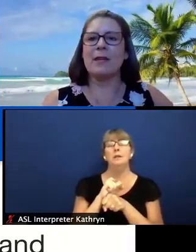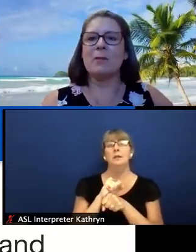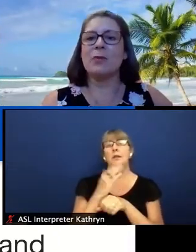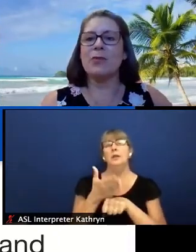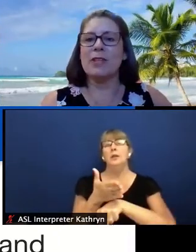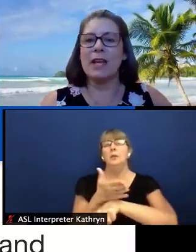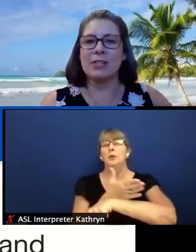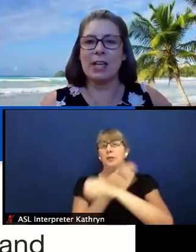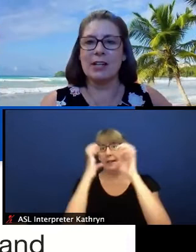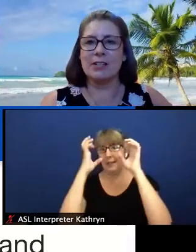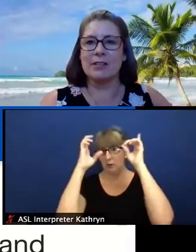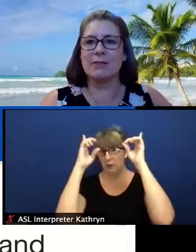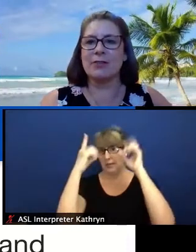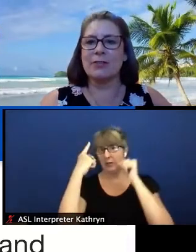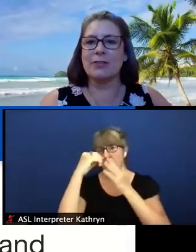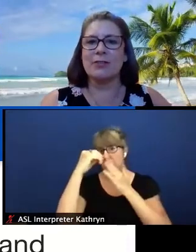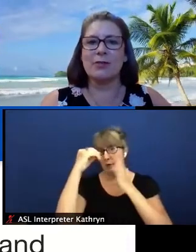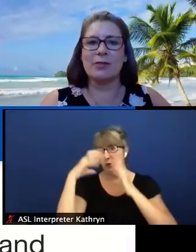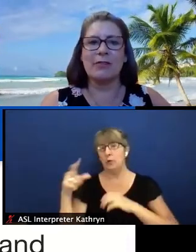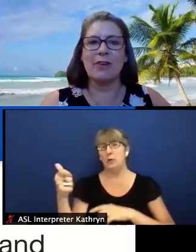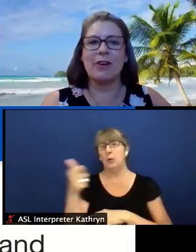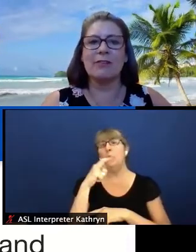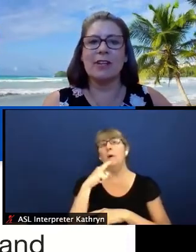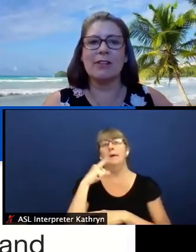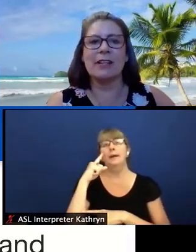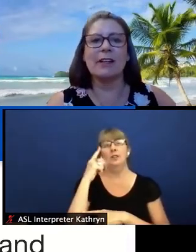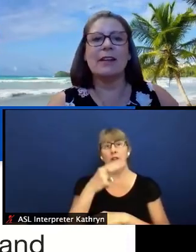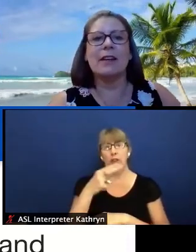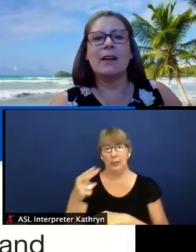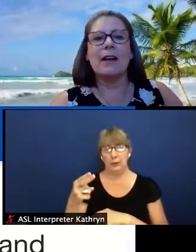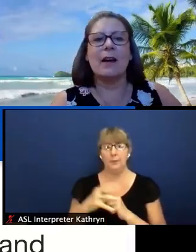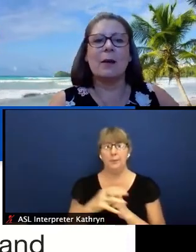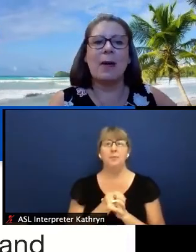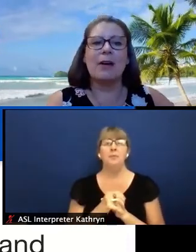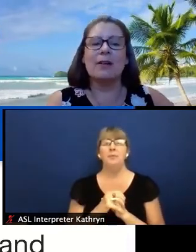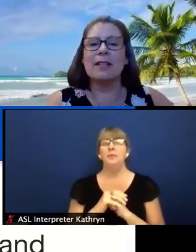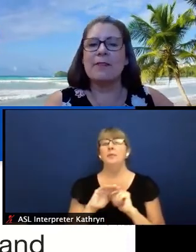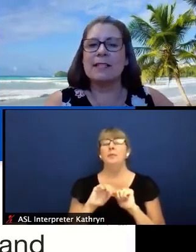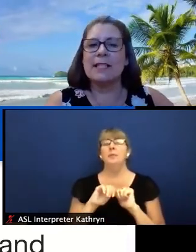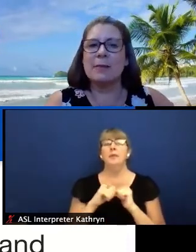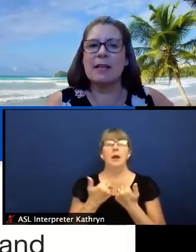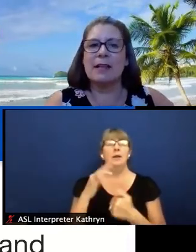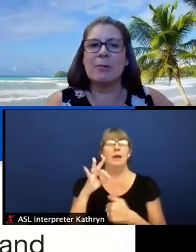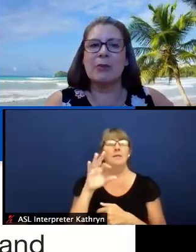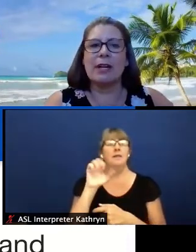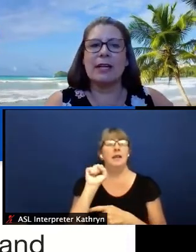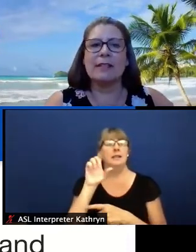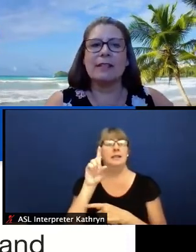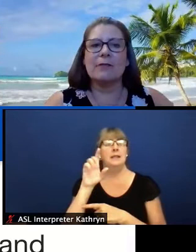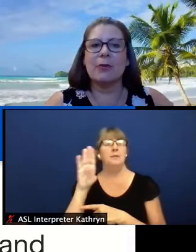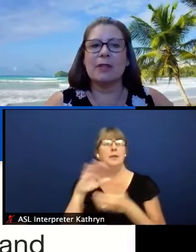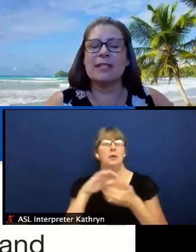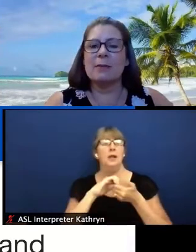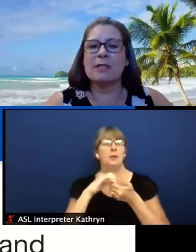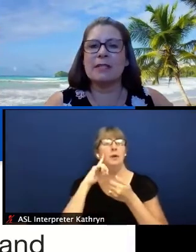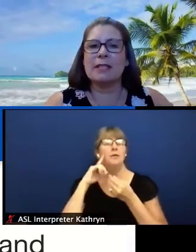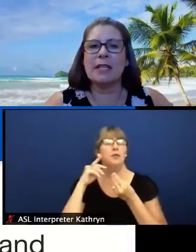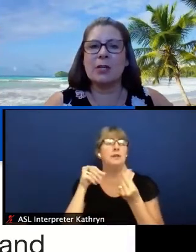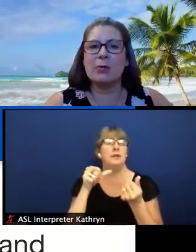improving the education for students who are deaf and hard of hearing. How does that FSDB collaborate for seamless continuum.